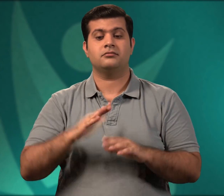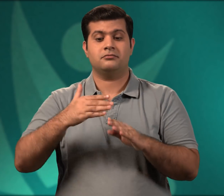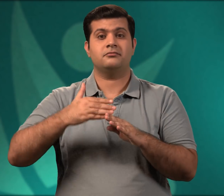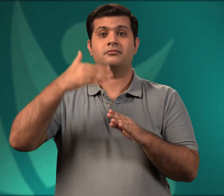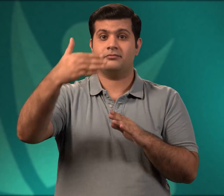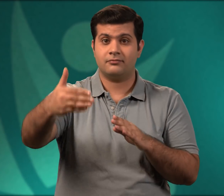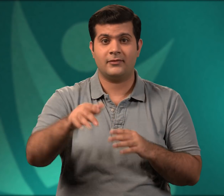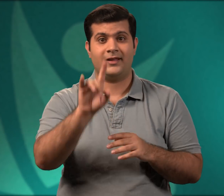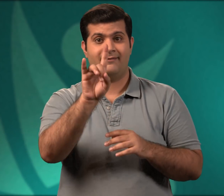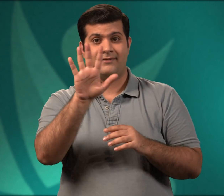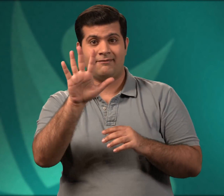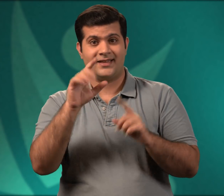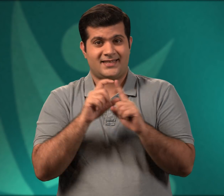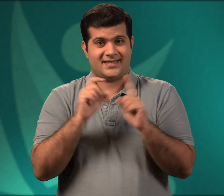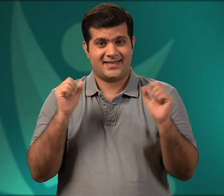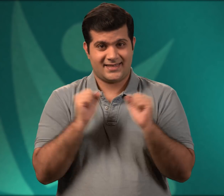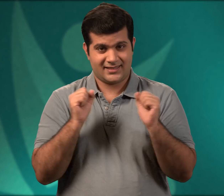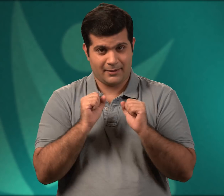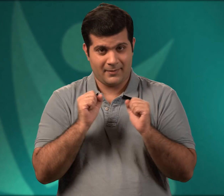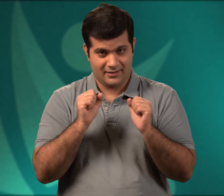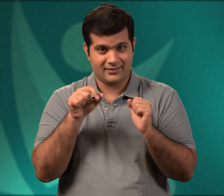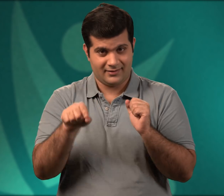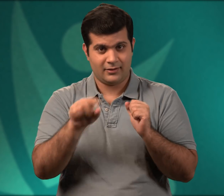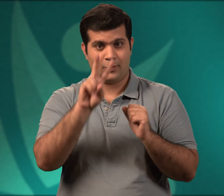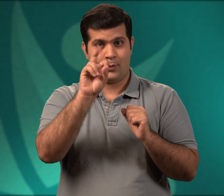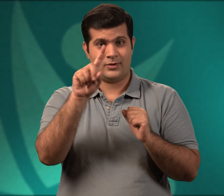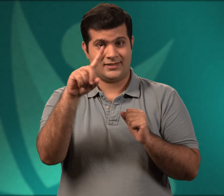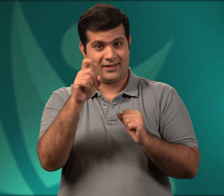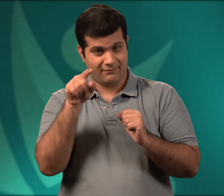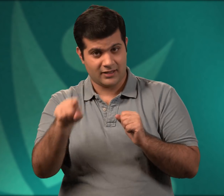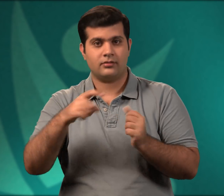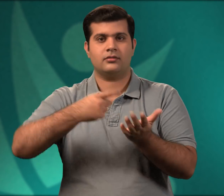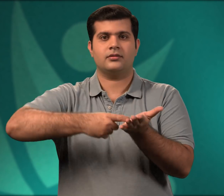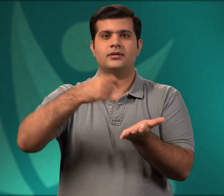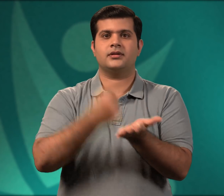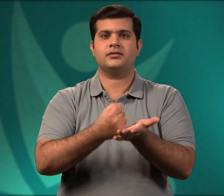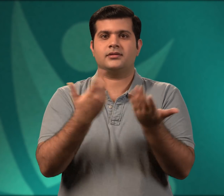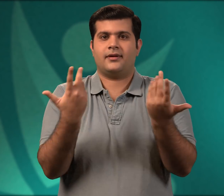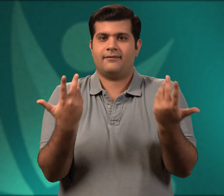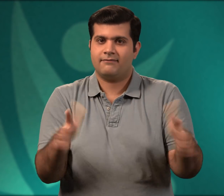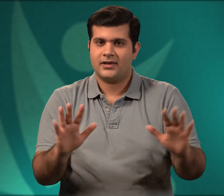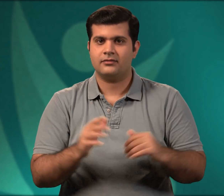Later on 15th December 2017, they completed the registration